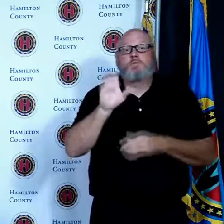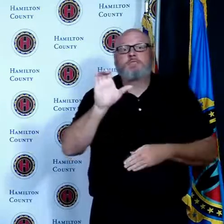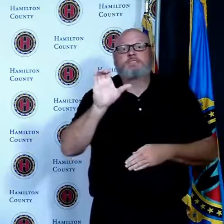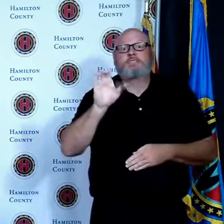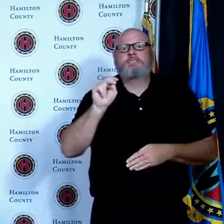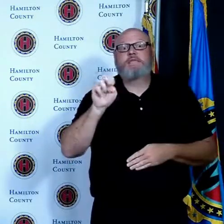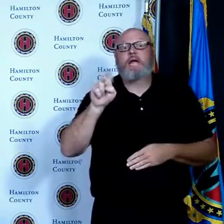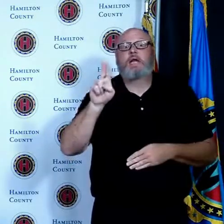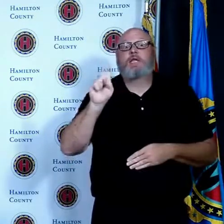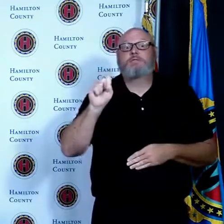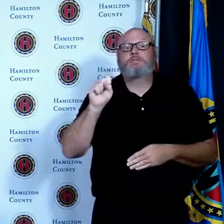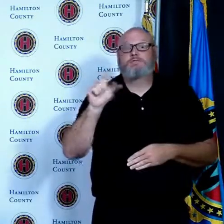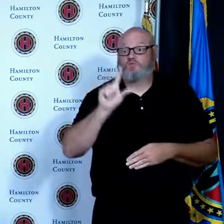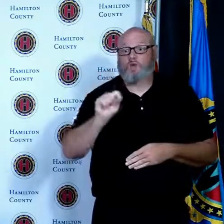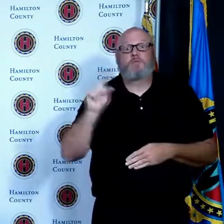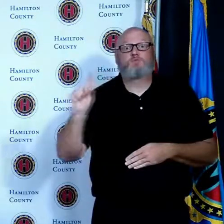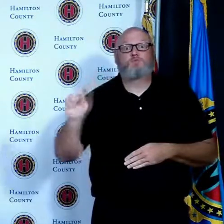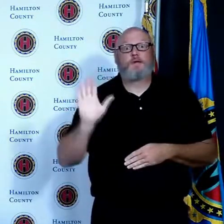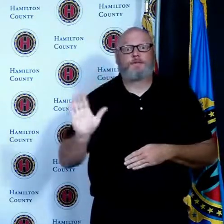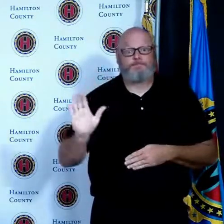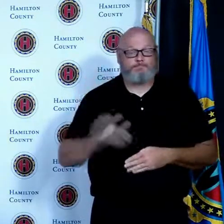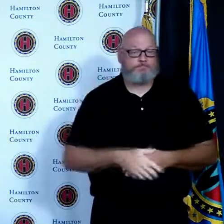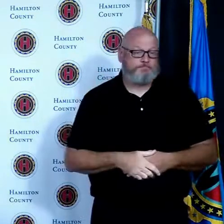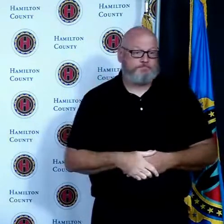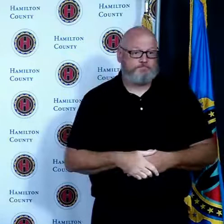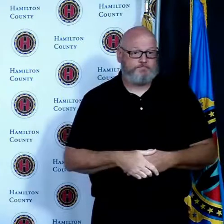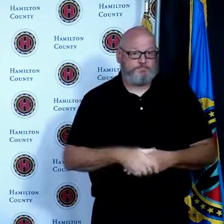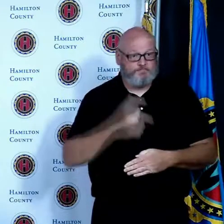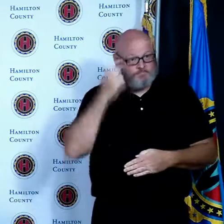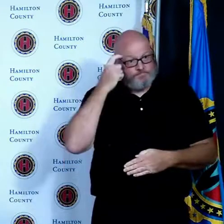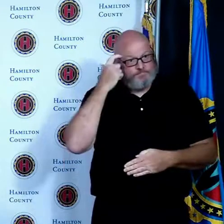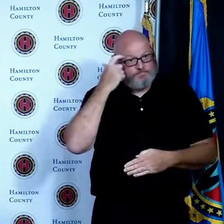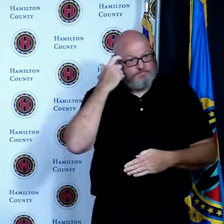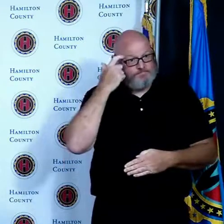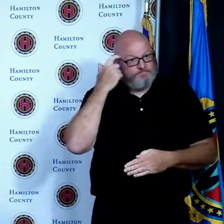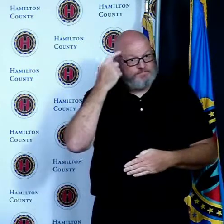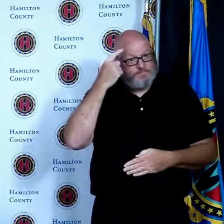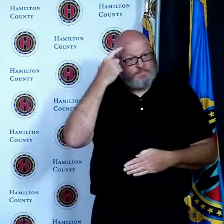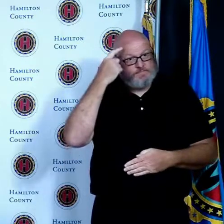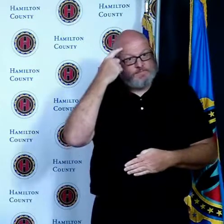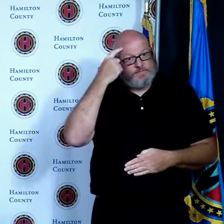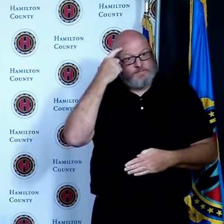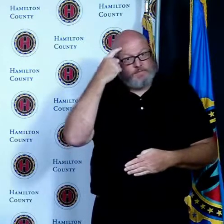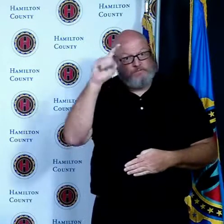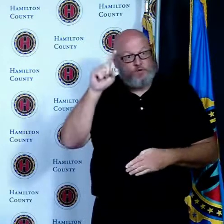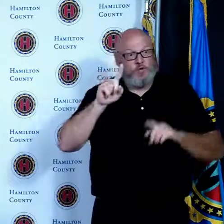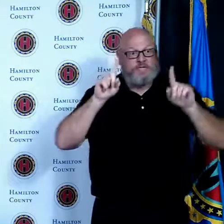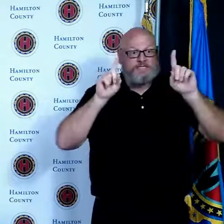that we're launching regarding testing but let's go to the Census first so